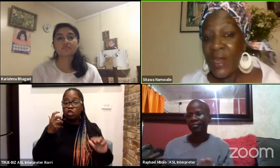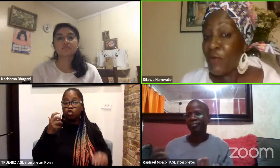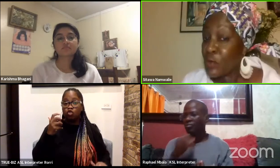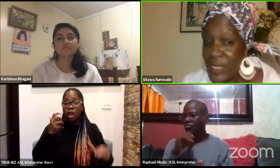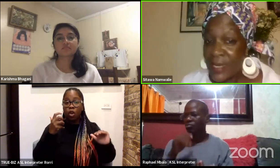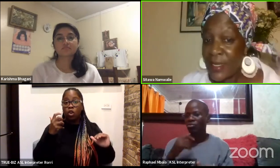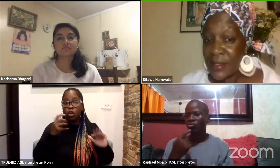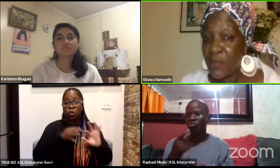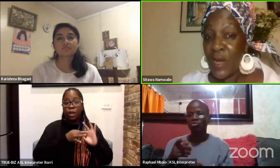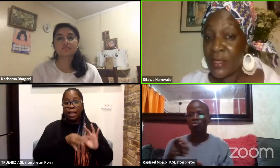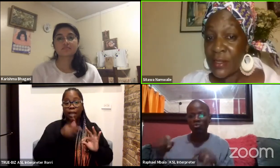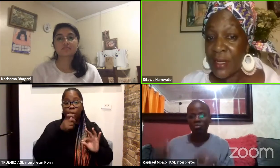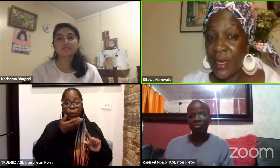Even if you stayed in the same place,